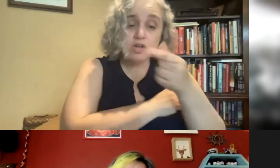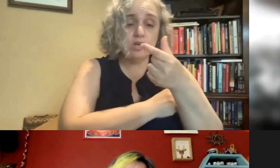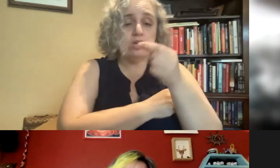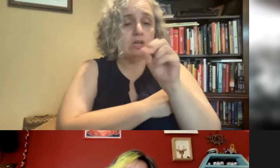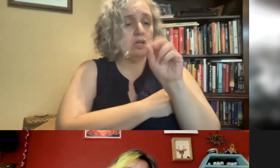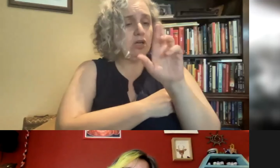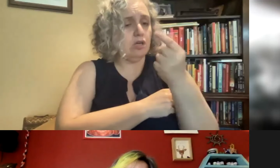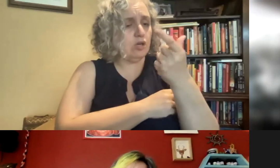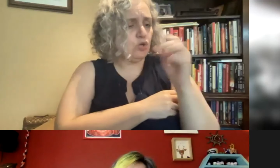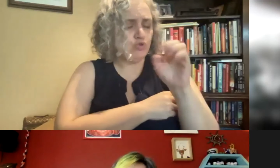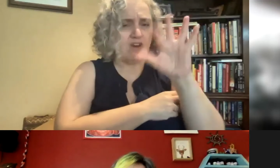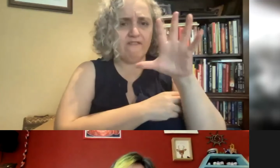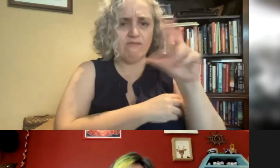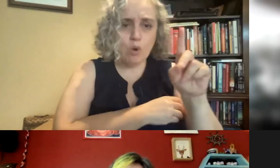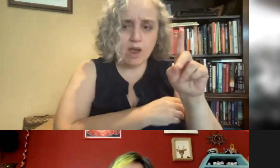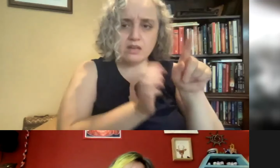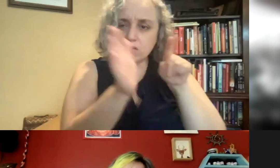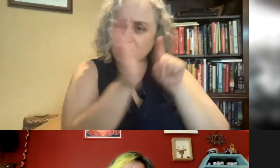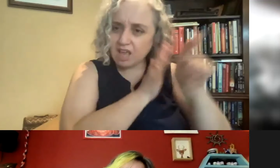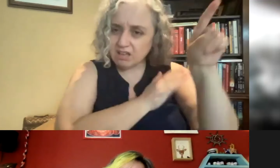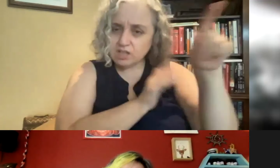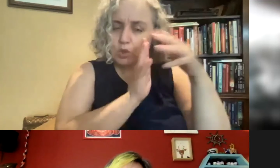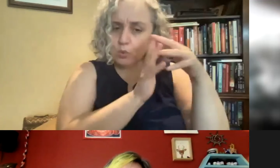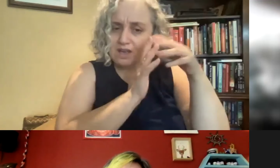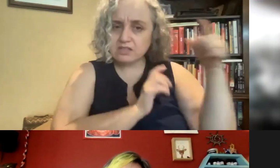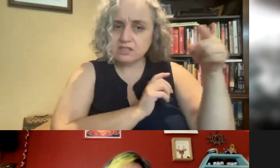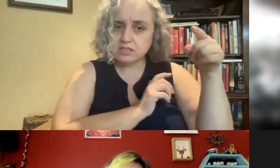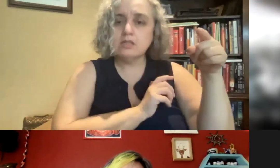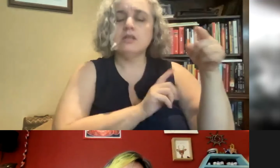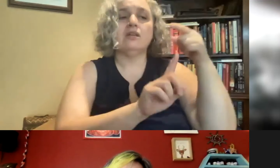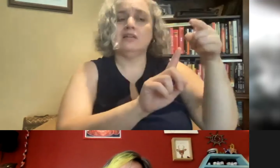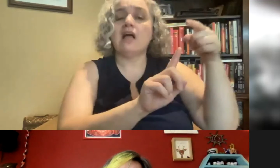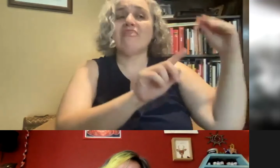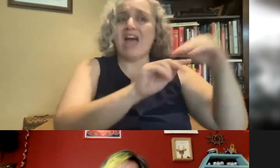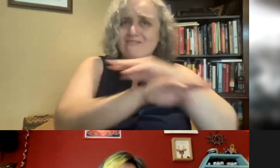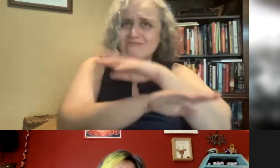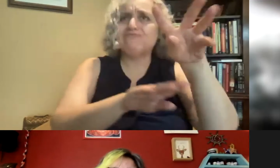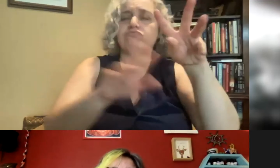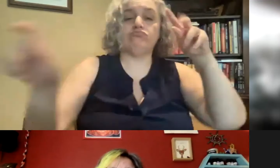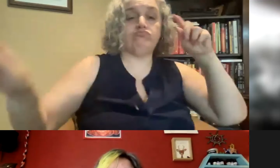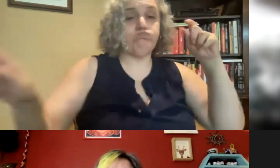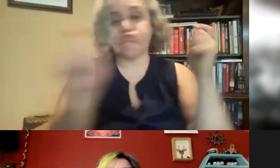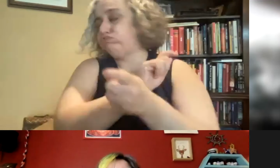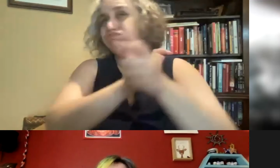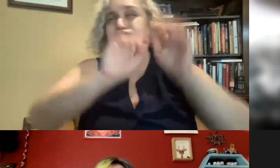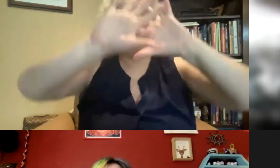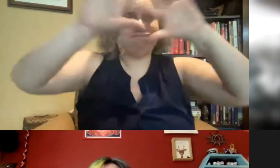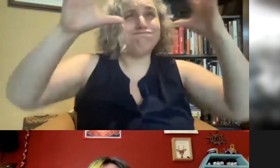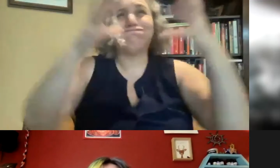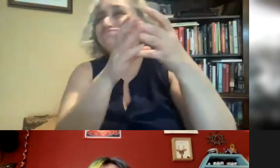all of these moments culminating and impacting the entire planet.